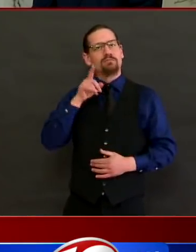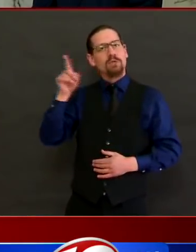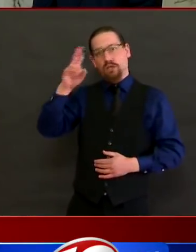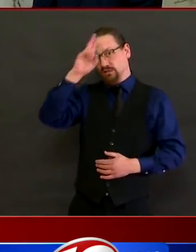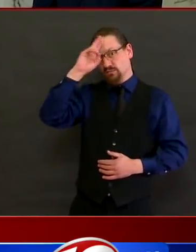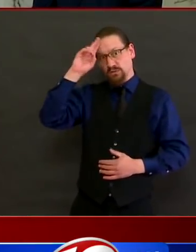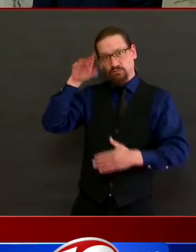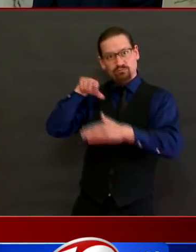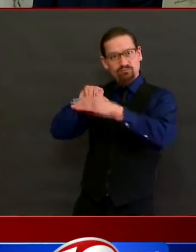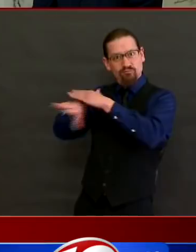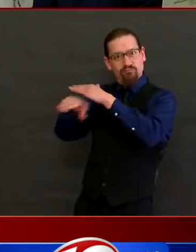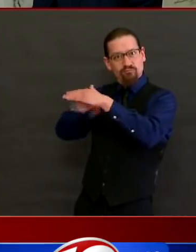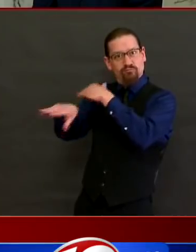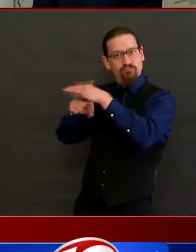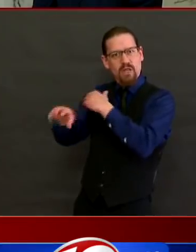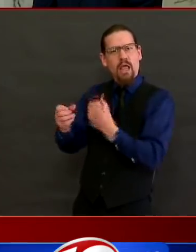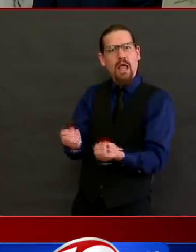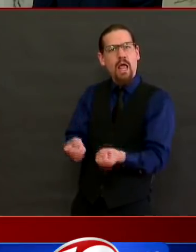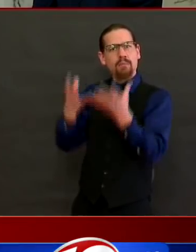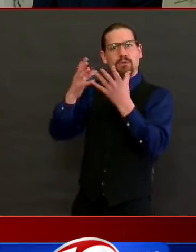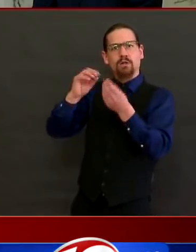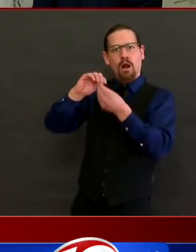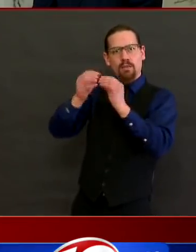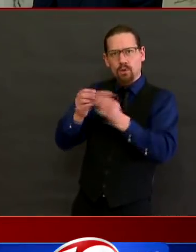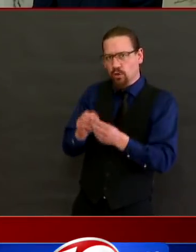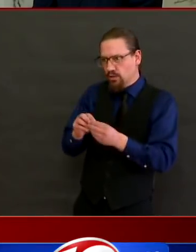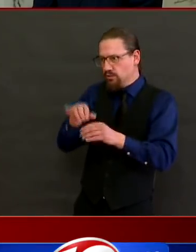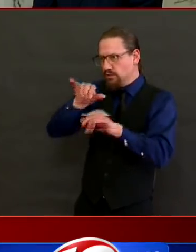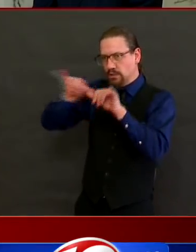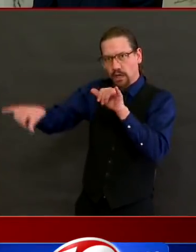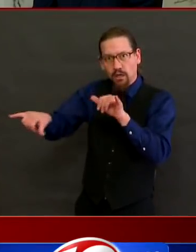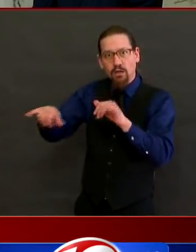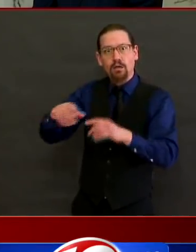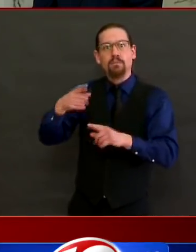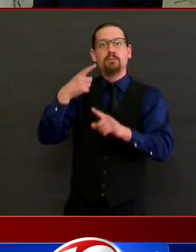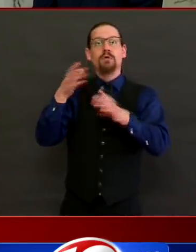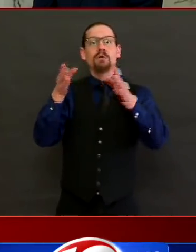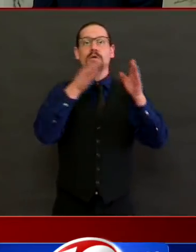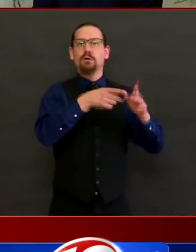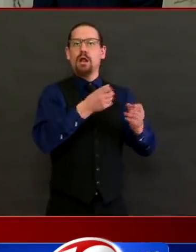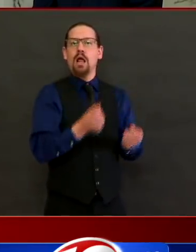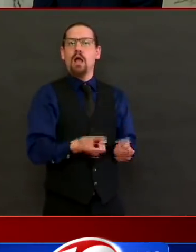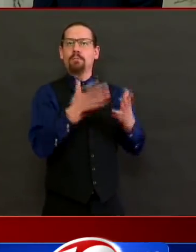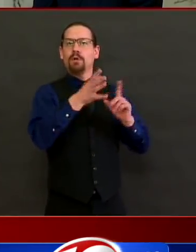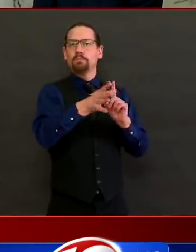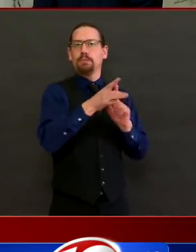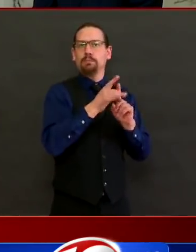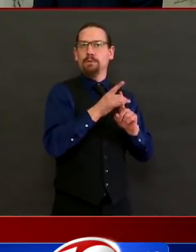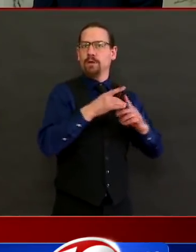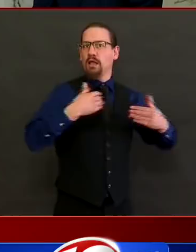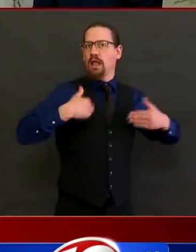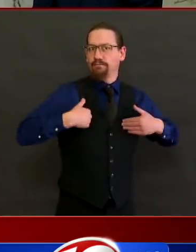HOSPITALIZATION. WHY HAVE WE DONE THAT, VERSUS THE INFECTION RATE?